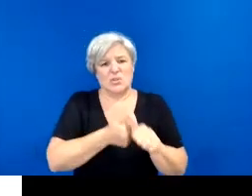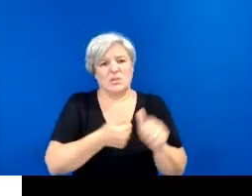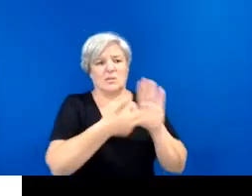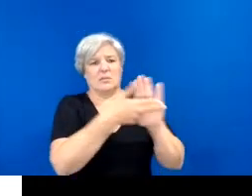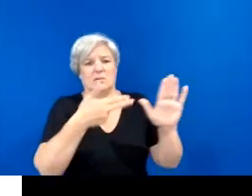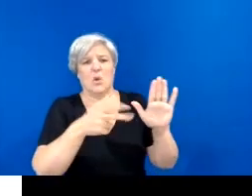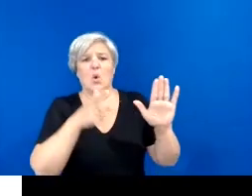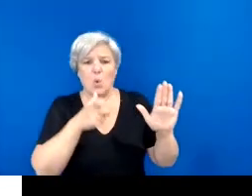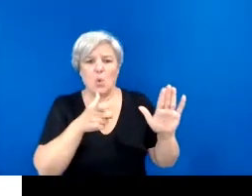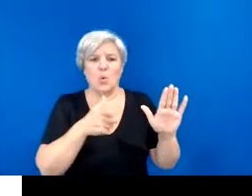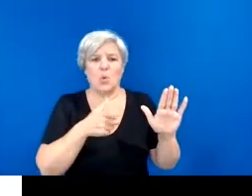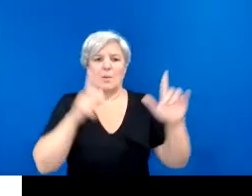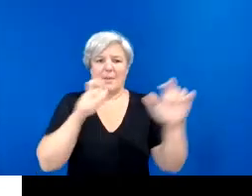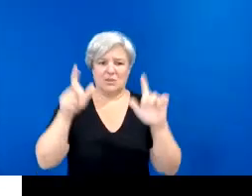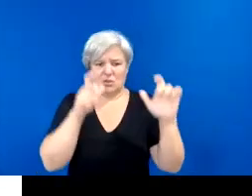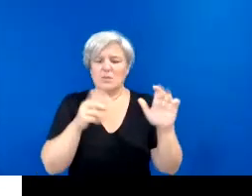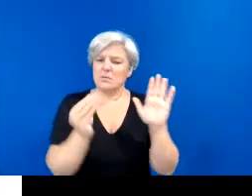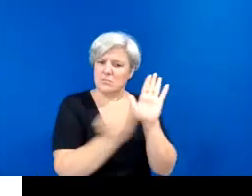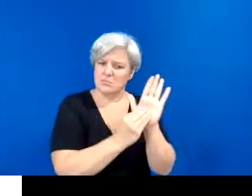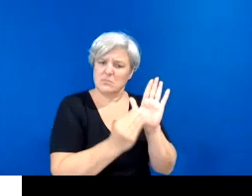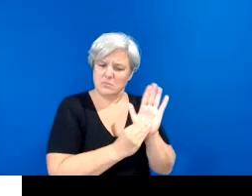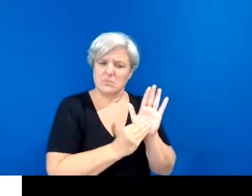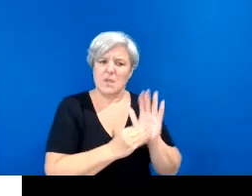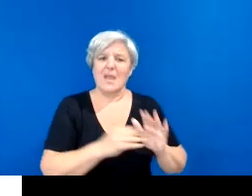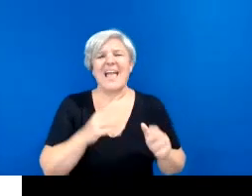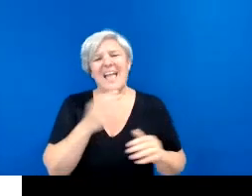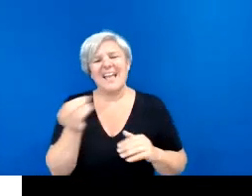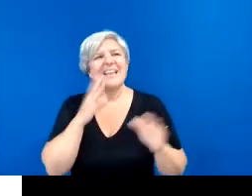ownership, but they also explain best practices for things like captioning,